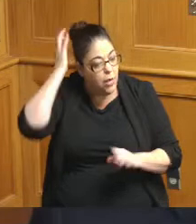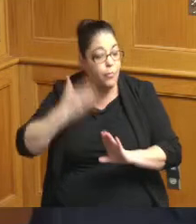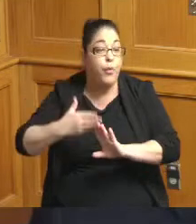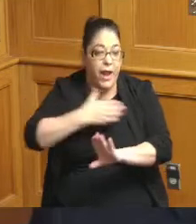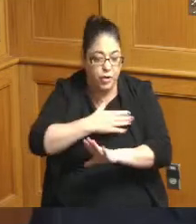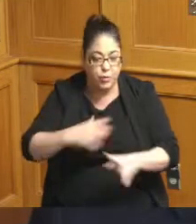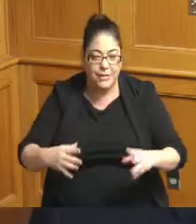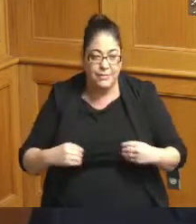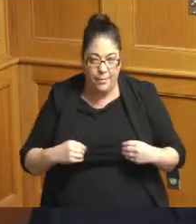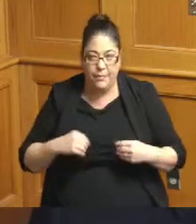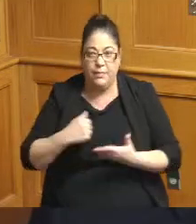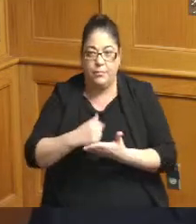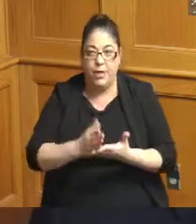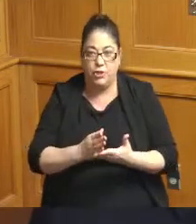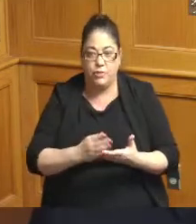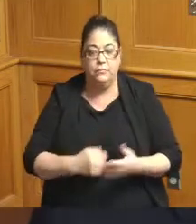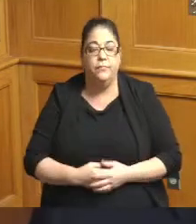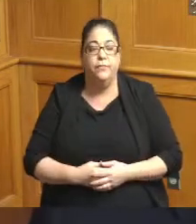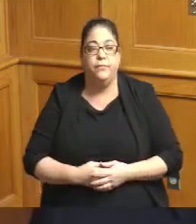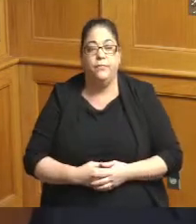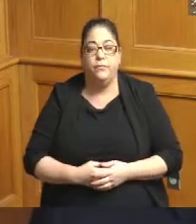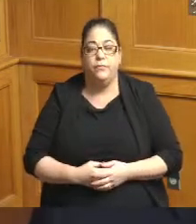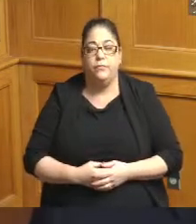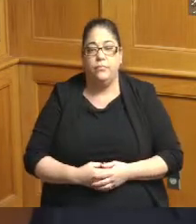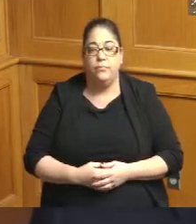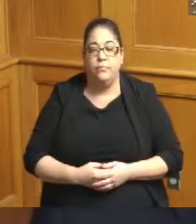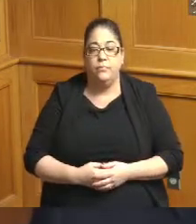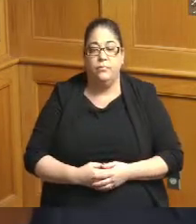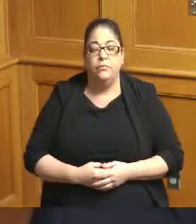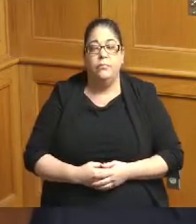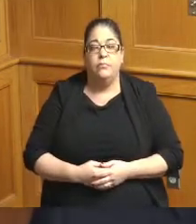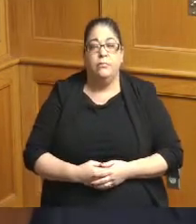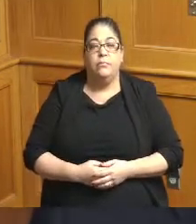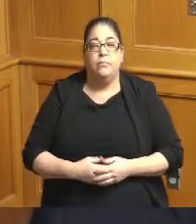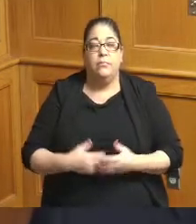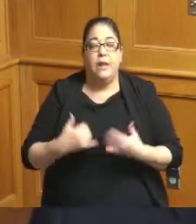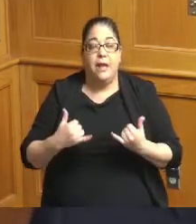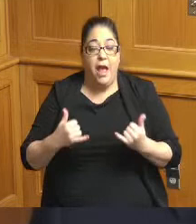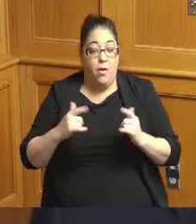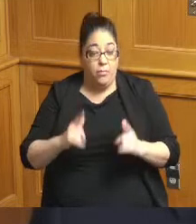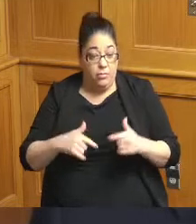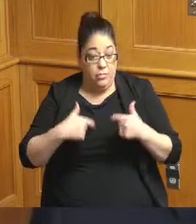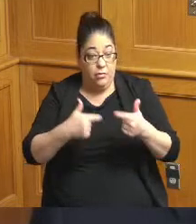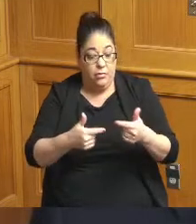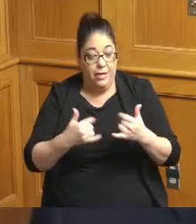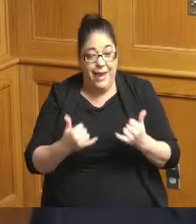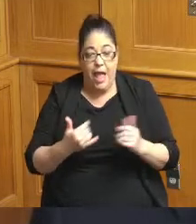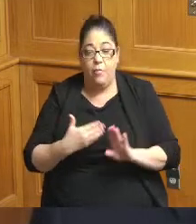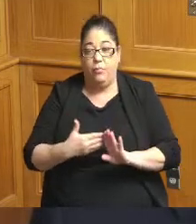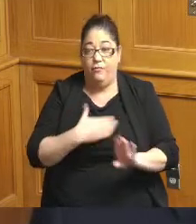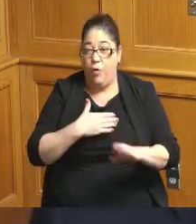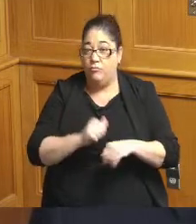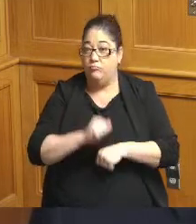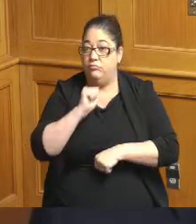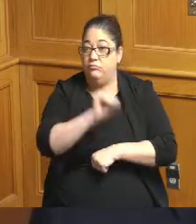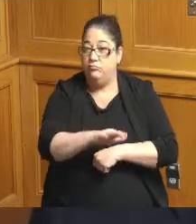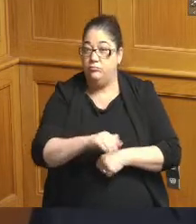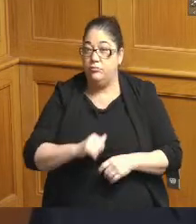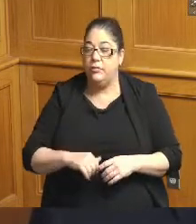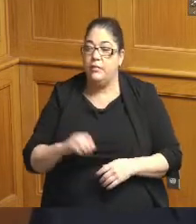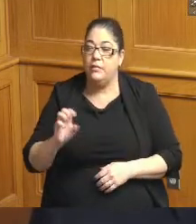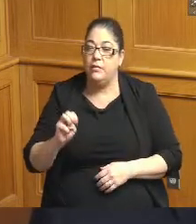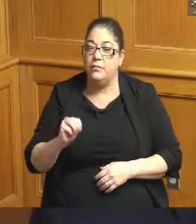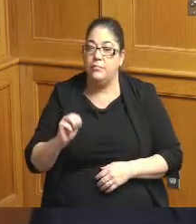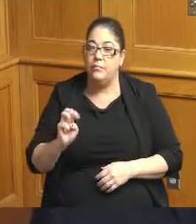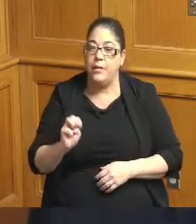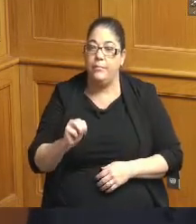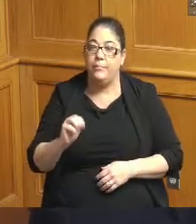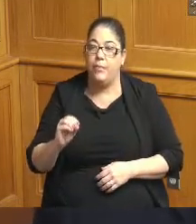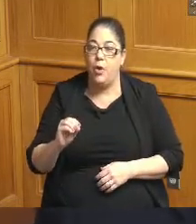budget I also in advance of turning this over to the Board I also sent out a memo on November 9th